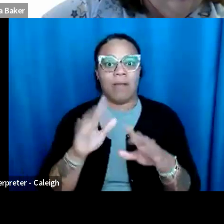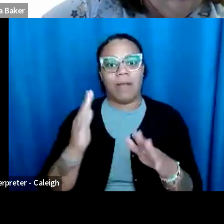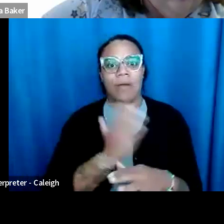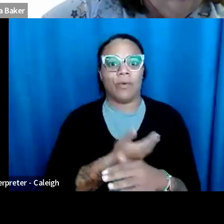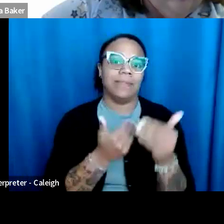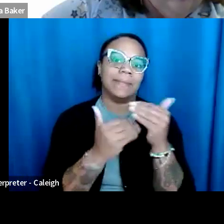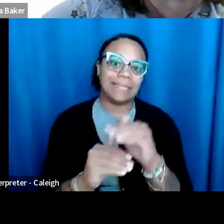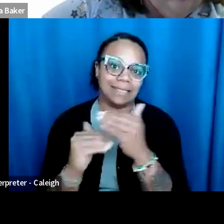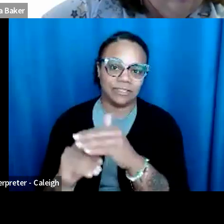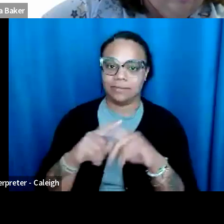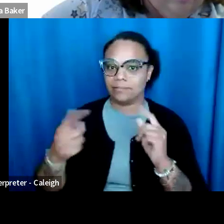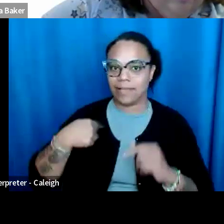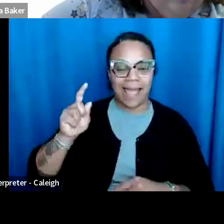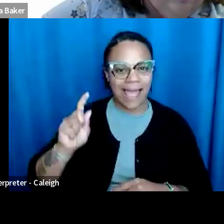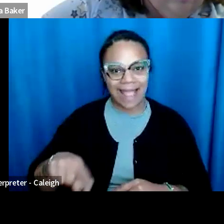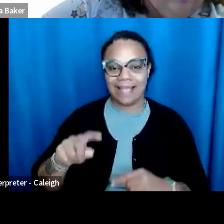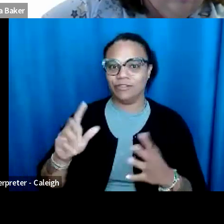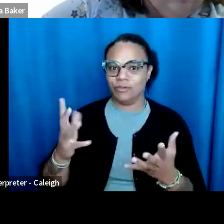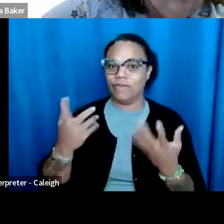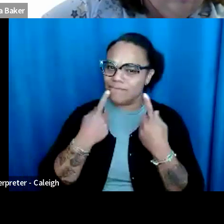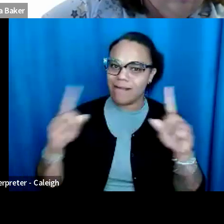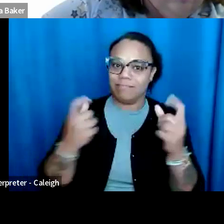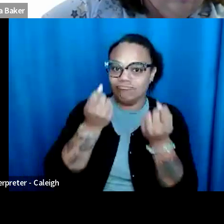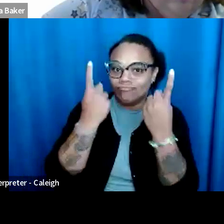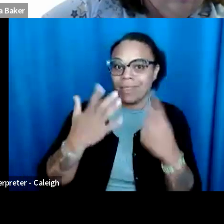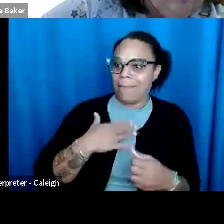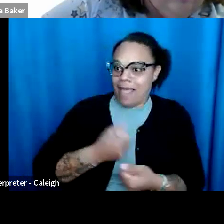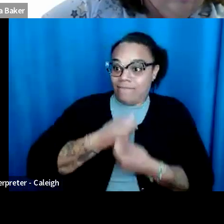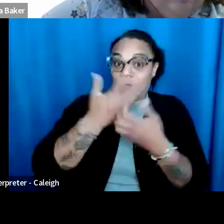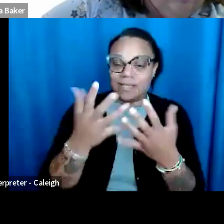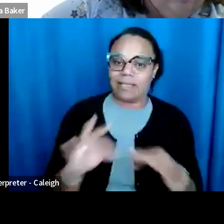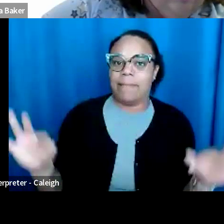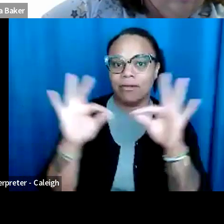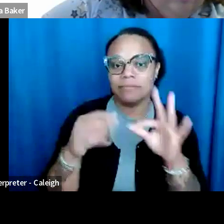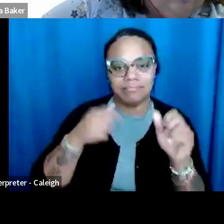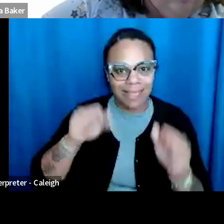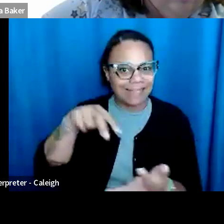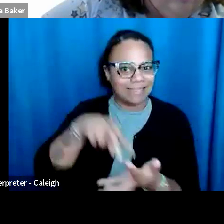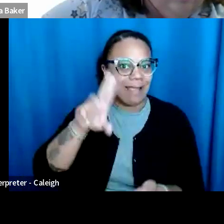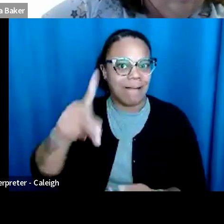where I believed that my voice mattered, that I was able to stand up for myself, that I wasn't being a burden for advocating